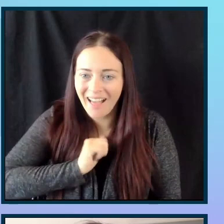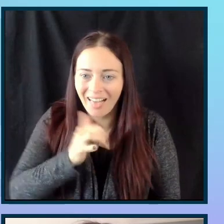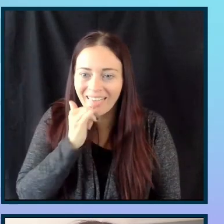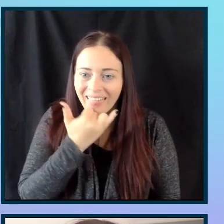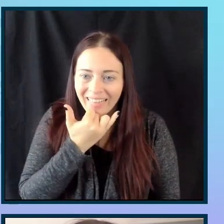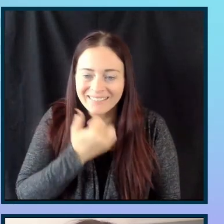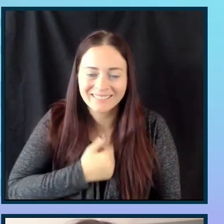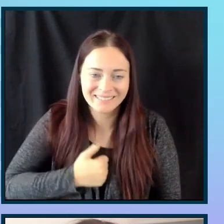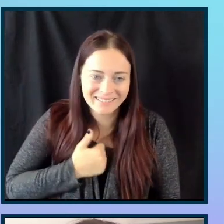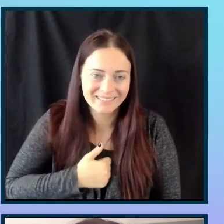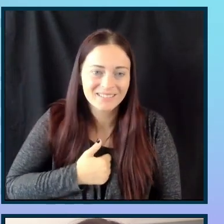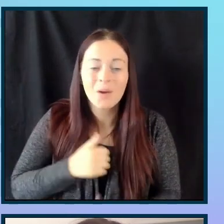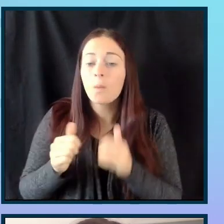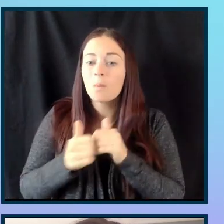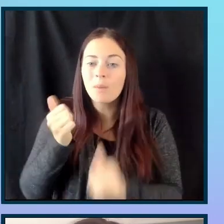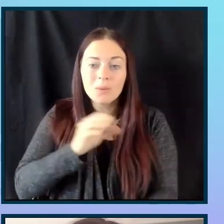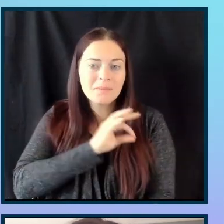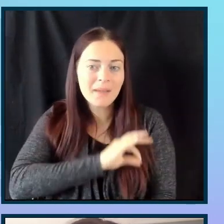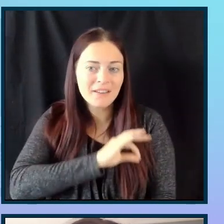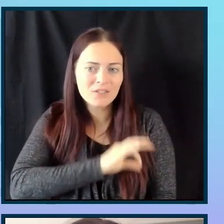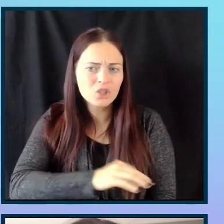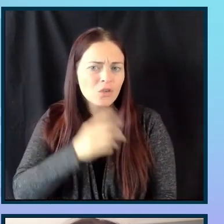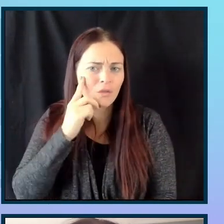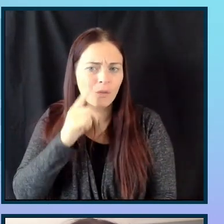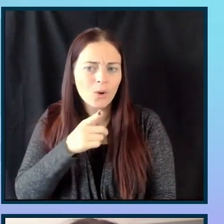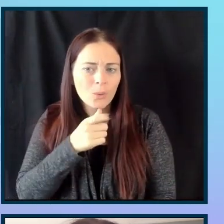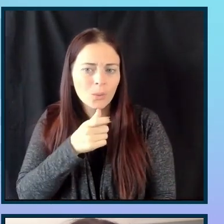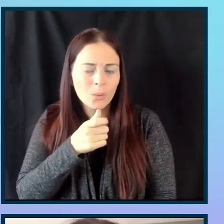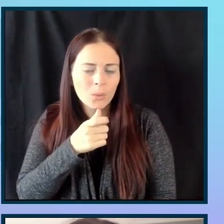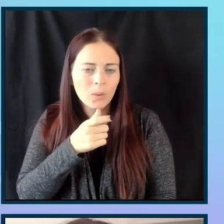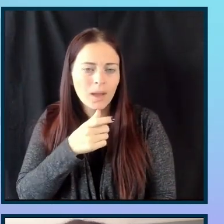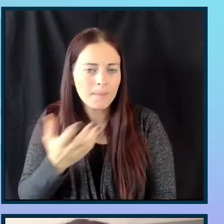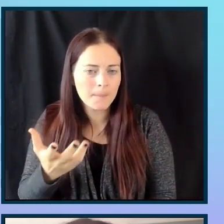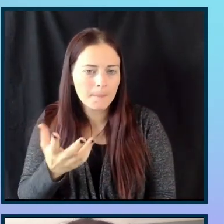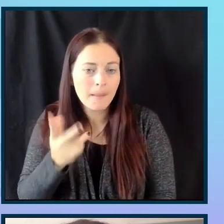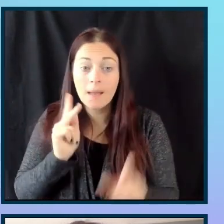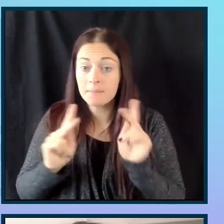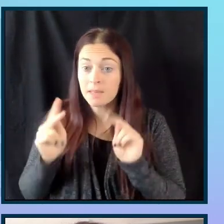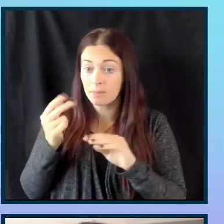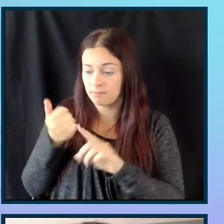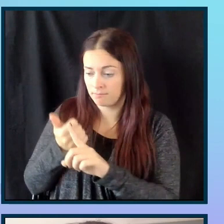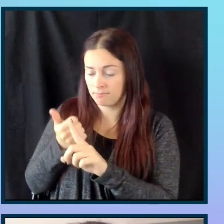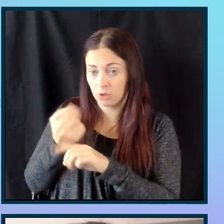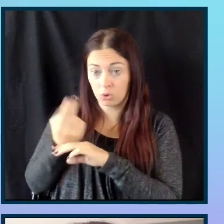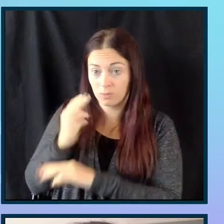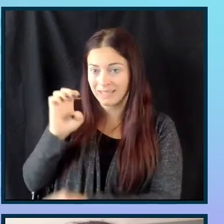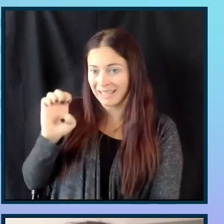This is most useful for people using eBooks as an alternative to physical books.